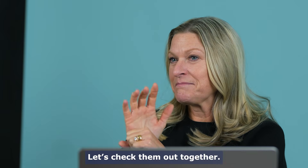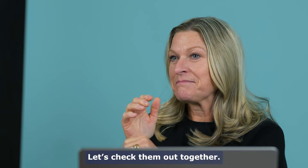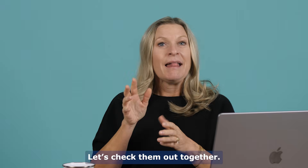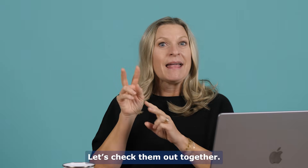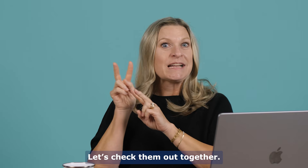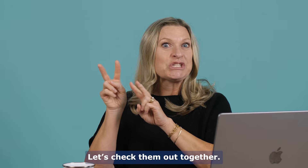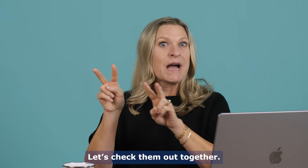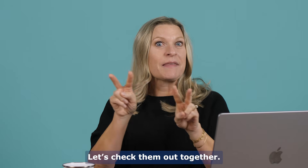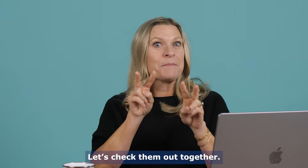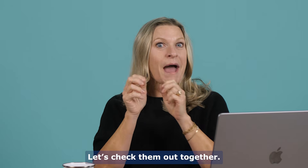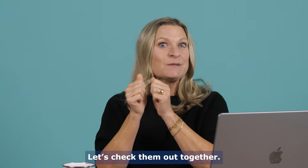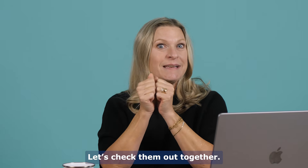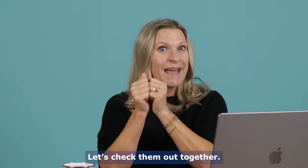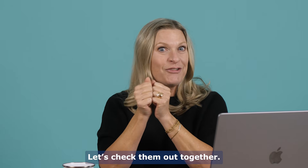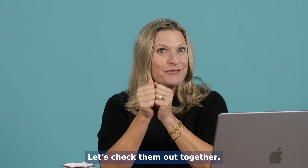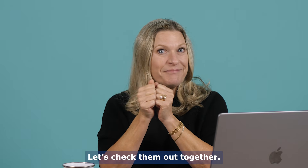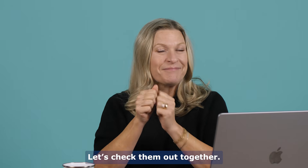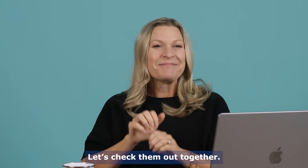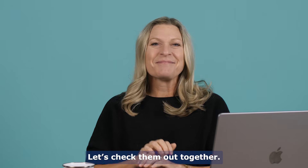Let’s check them out together.